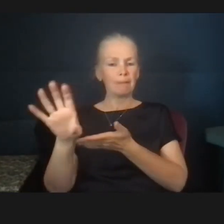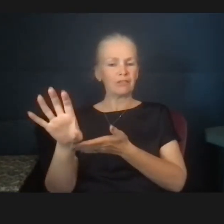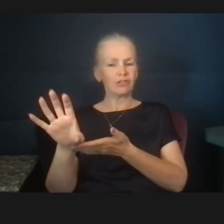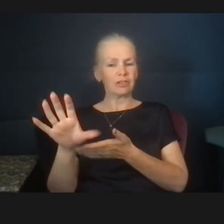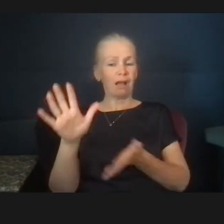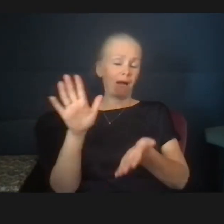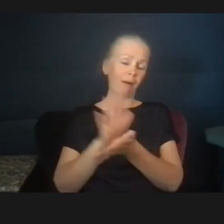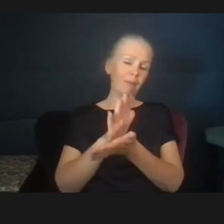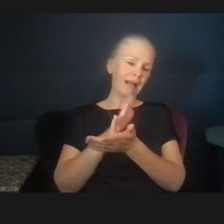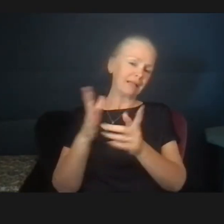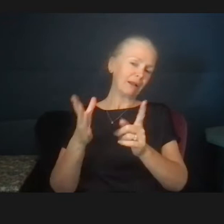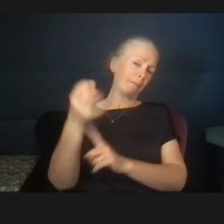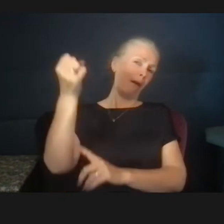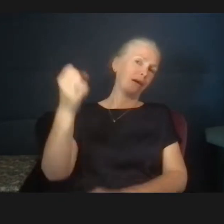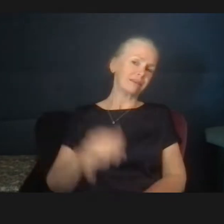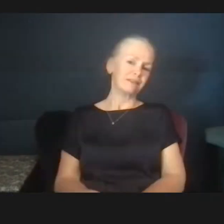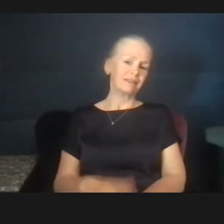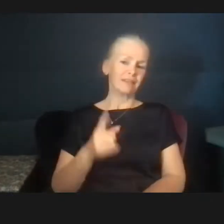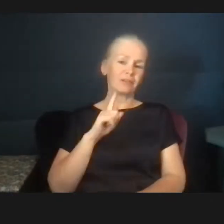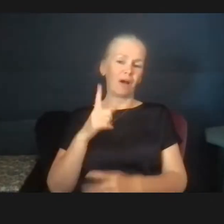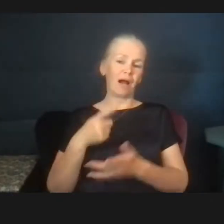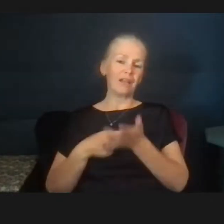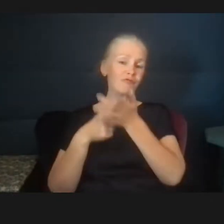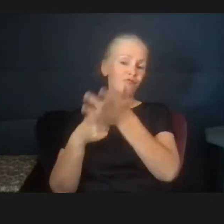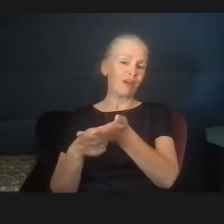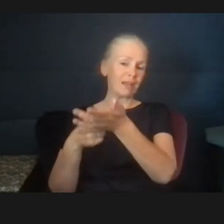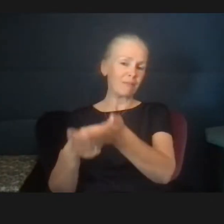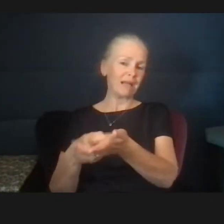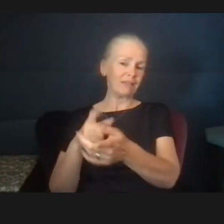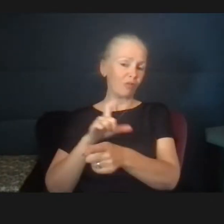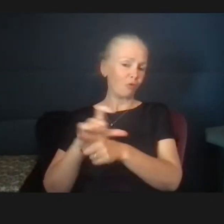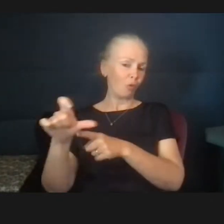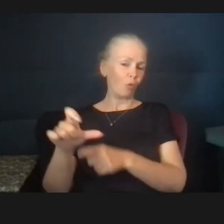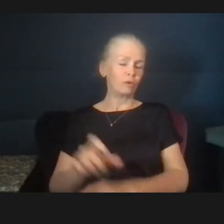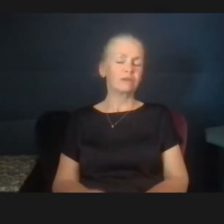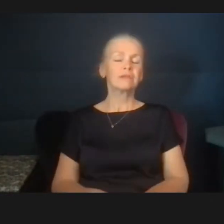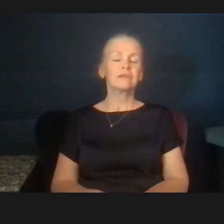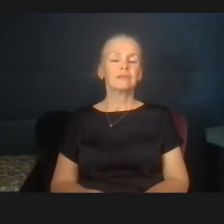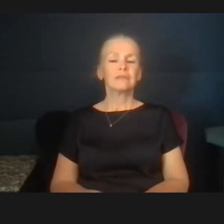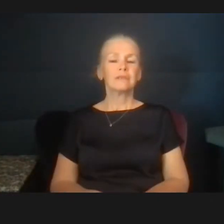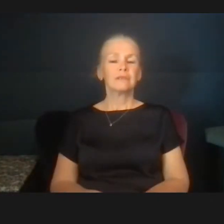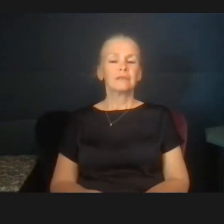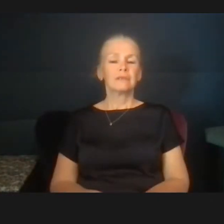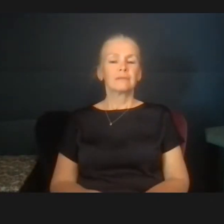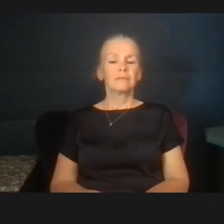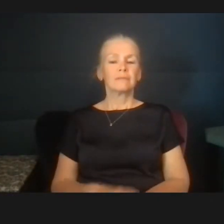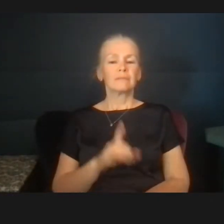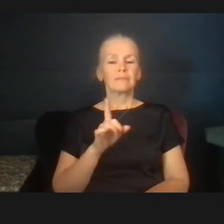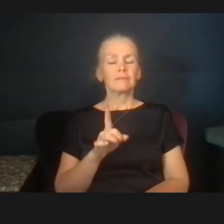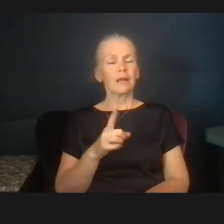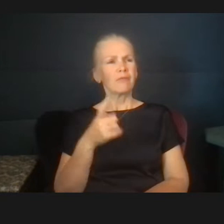to say that I passed so I would highly recommend it to anybody that's been thinking about that. And it got me really thinking about